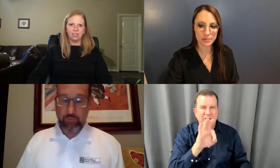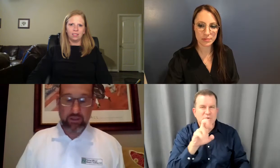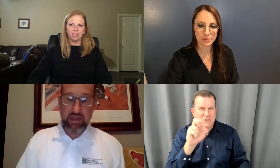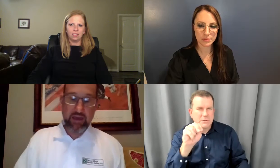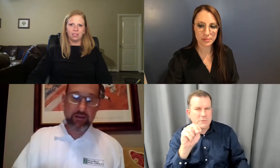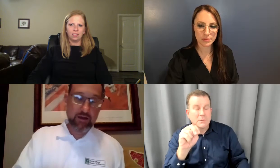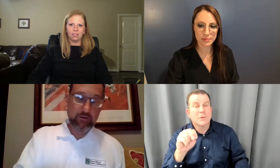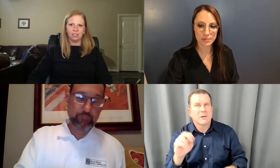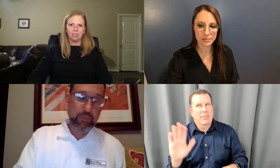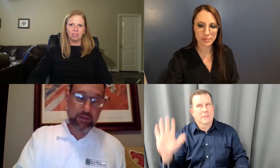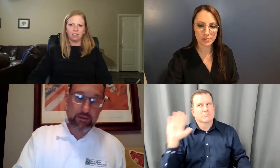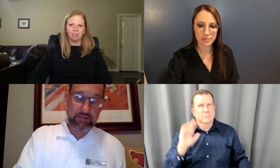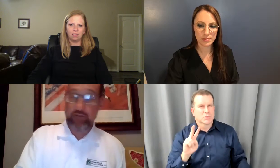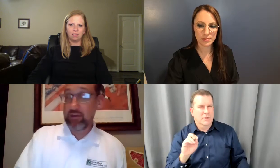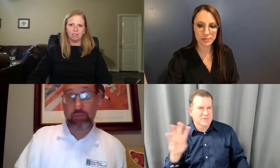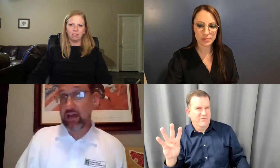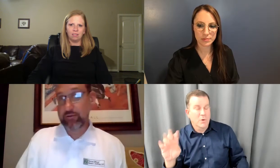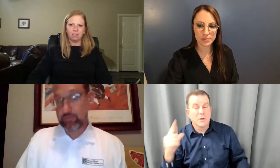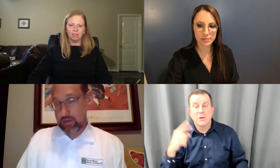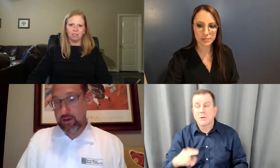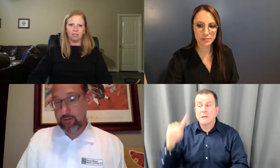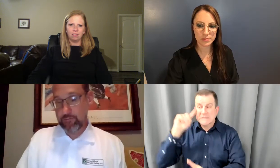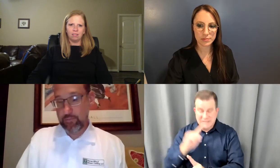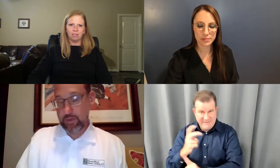and we had deaf and blind plaintiffs